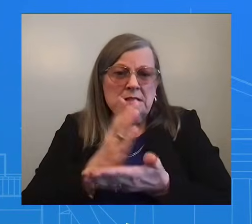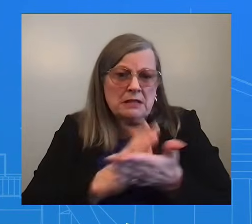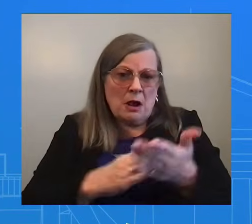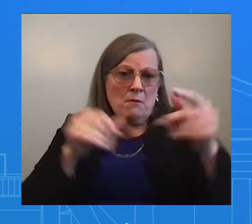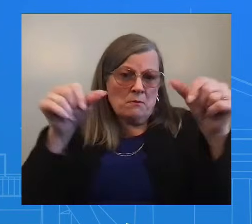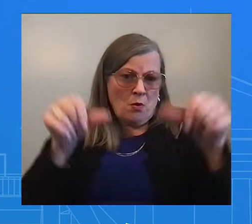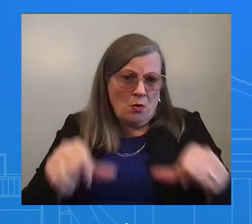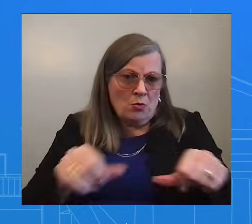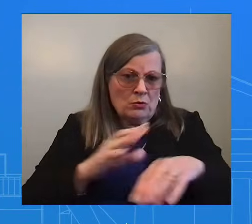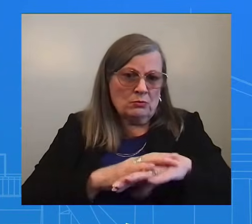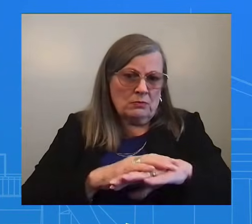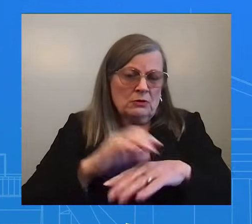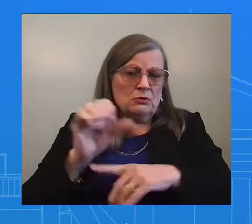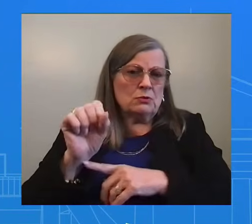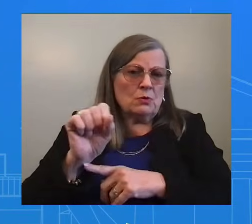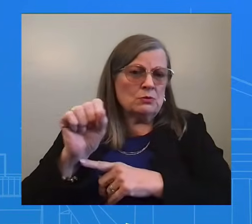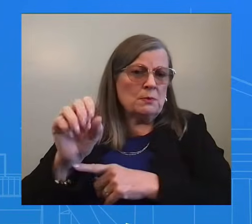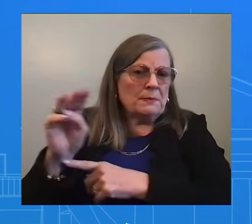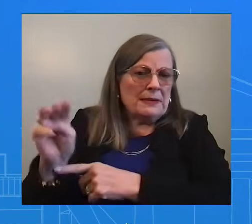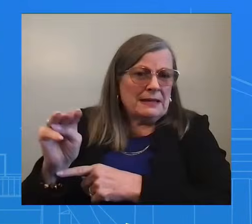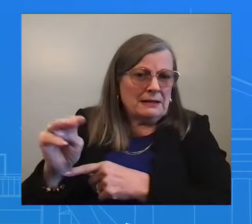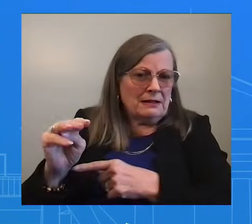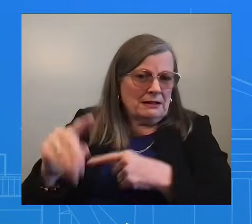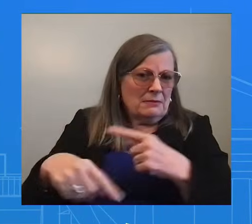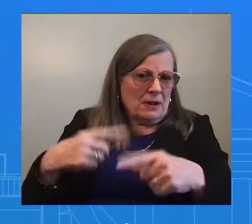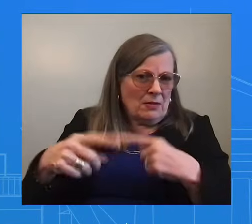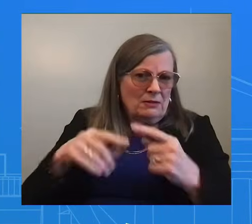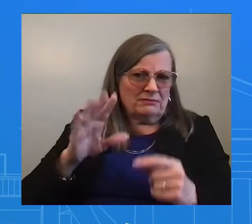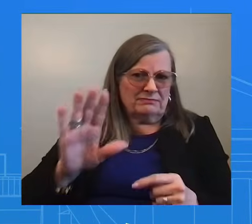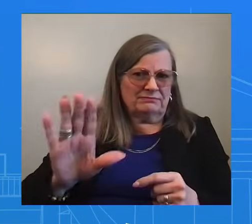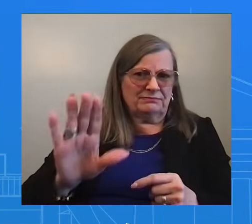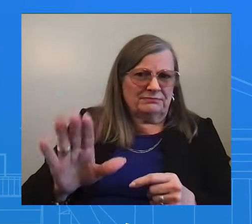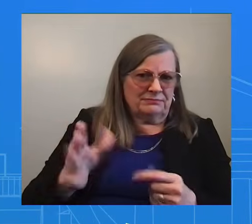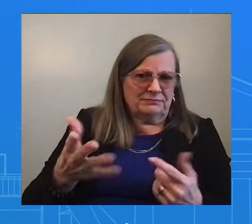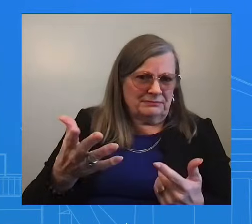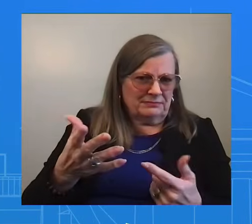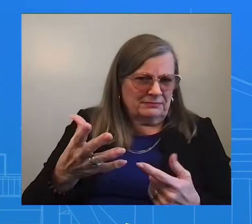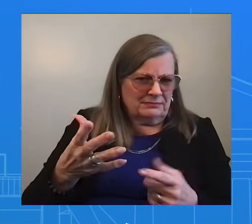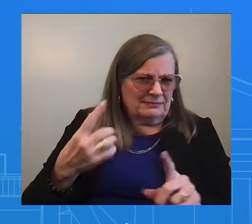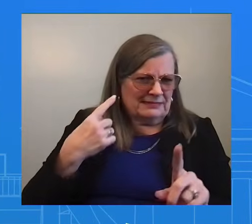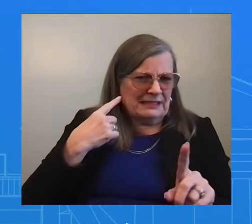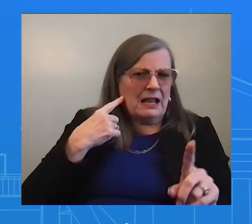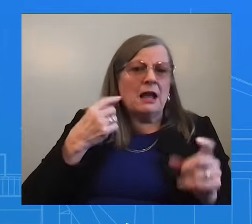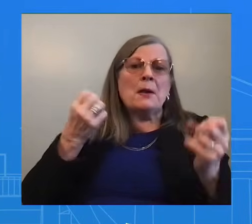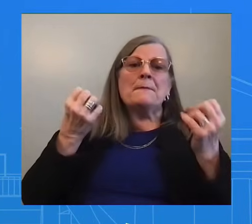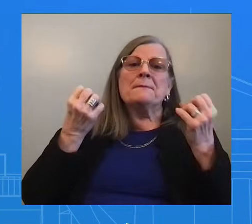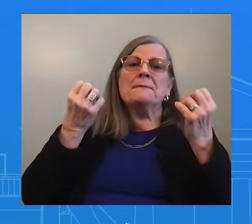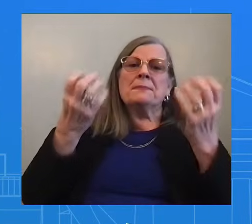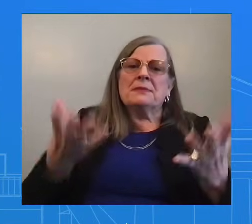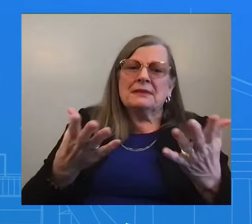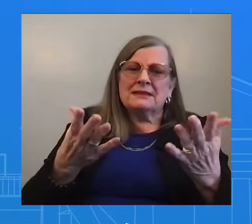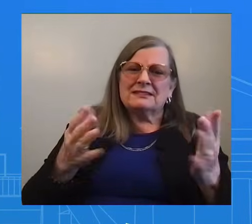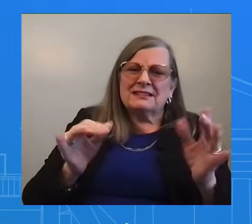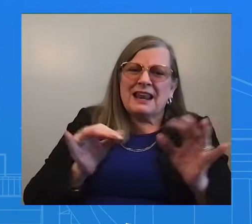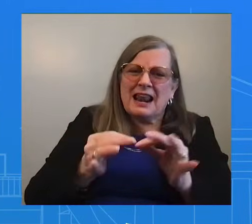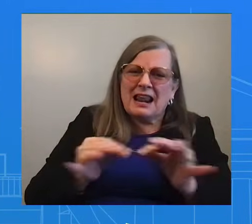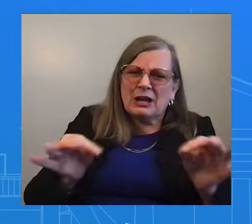and that spreading on social media. On violent language and rhetoric in response to that, targeting specifically the Supreme Court justices in Colorado.